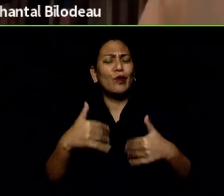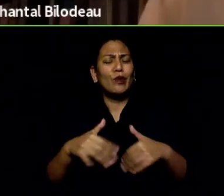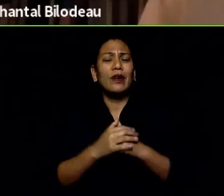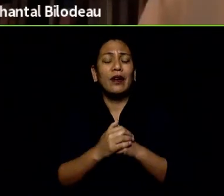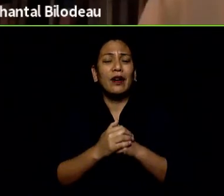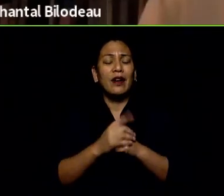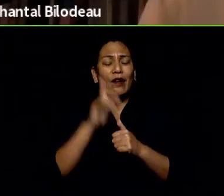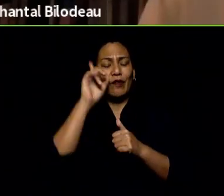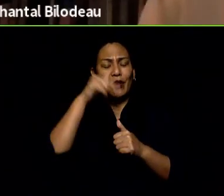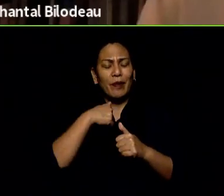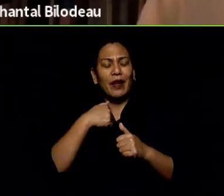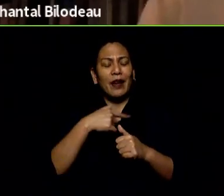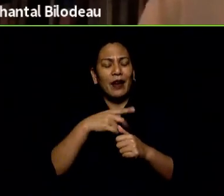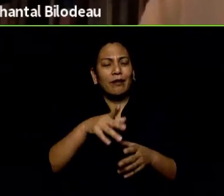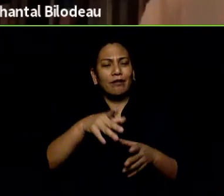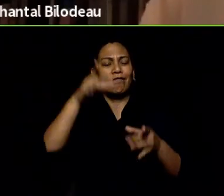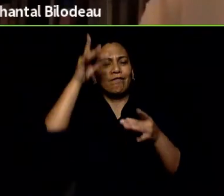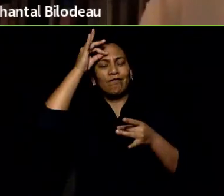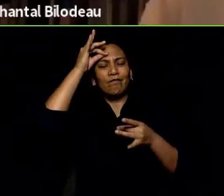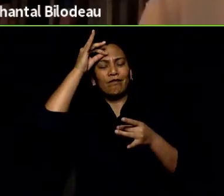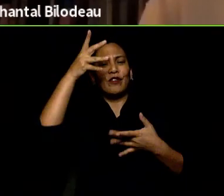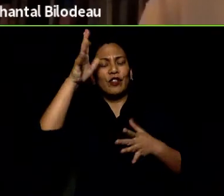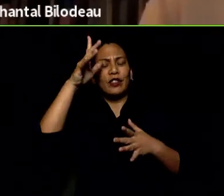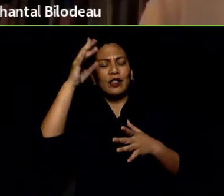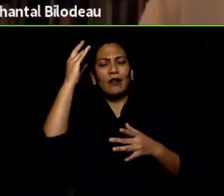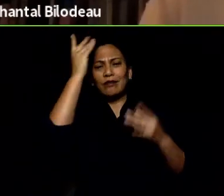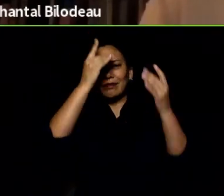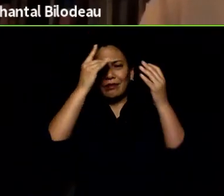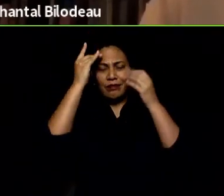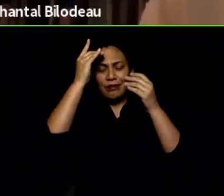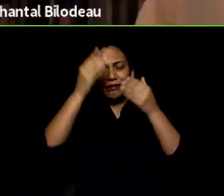in my heart, and that I will be thinking about for a very long time.